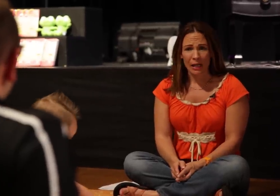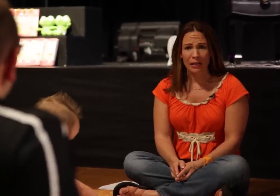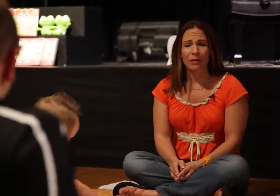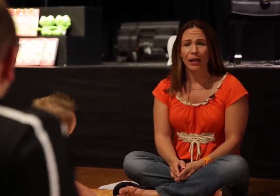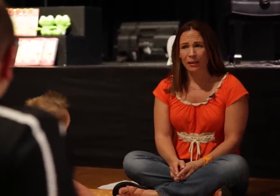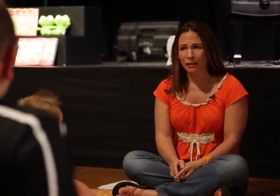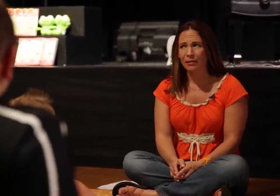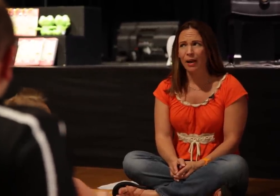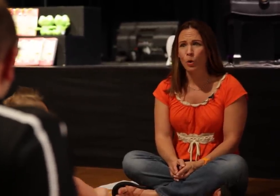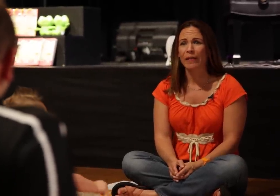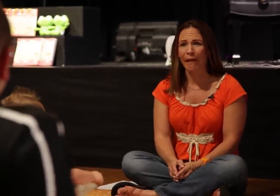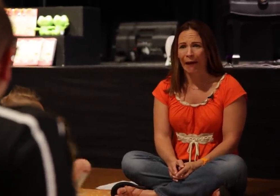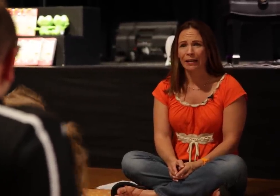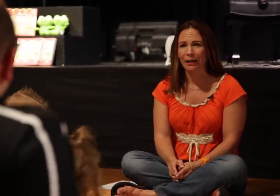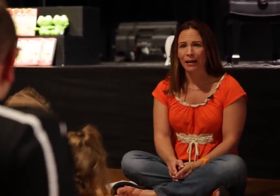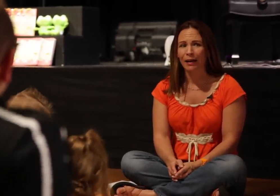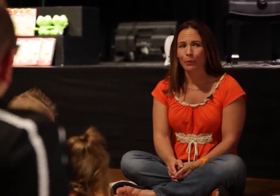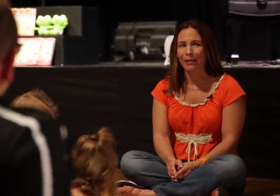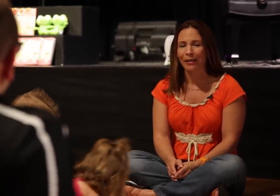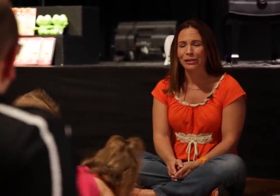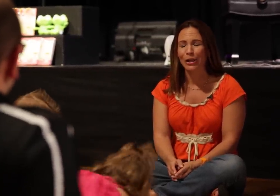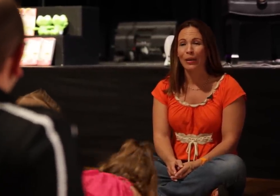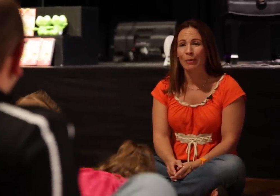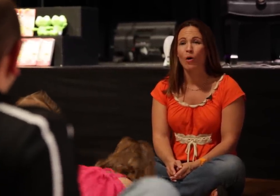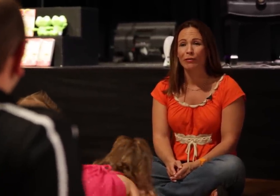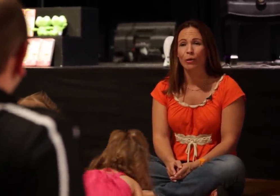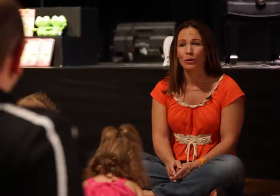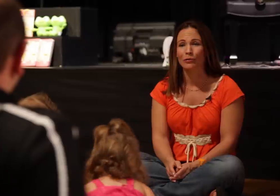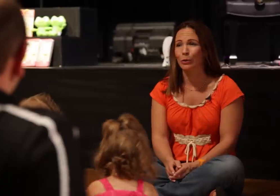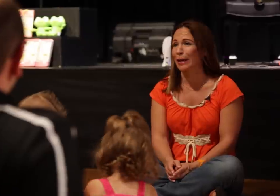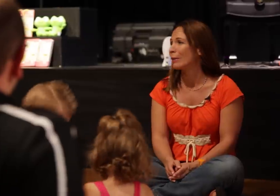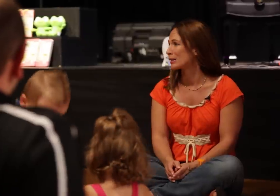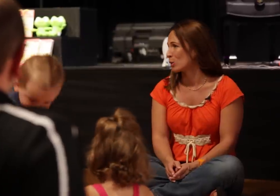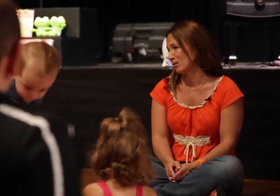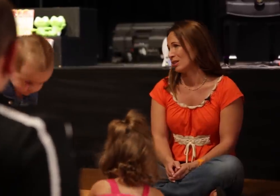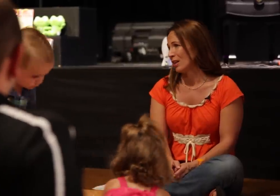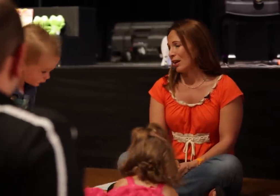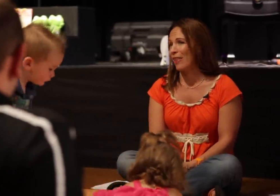Got it, okay. I'm more than that. I just know that I'm over 448 months old